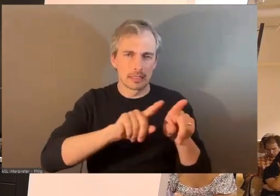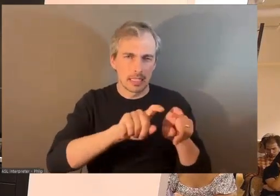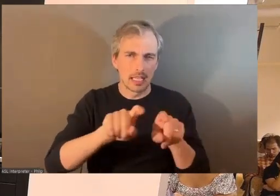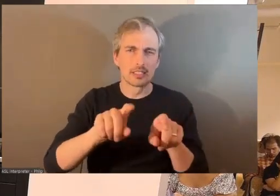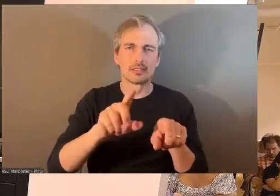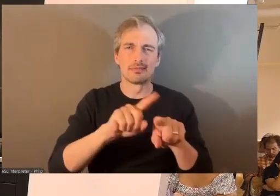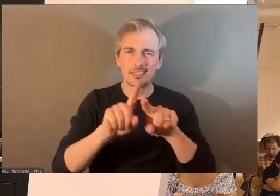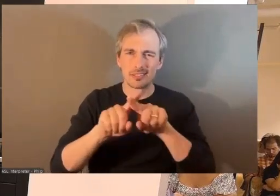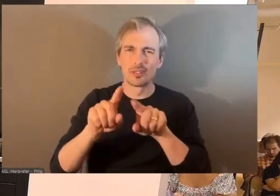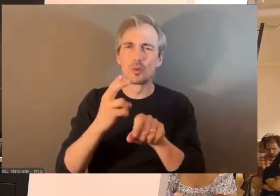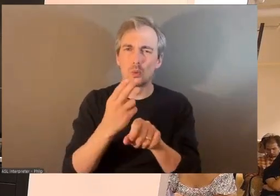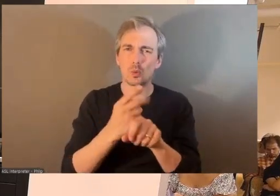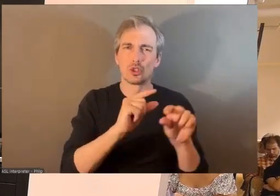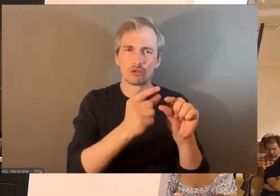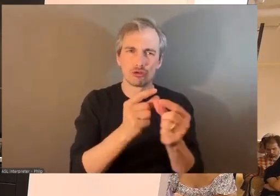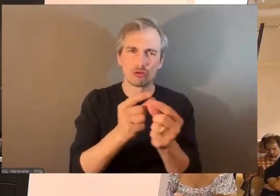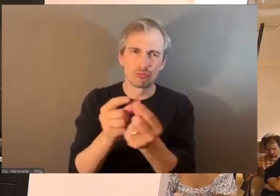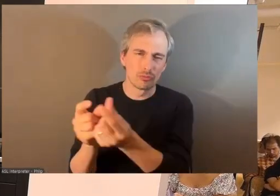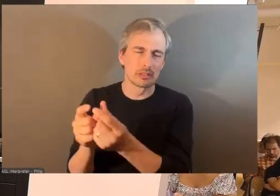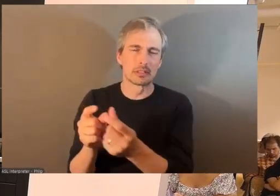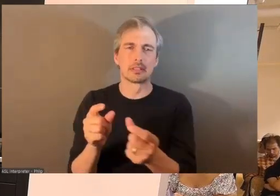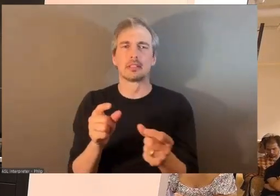Alternate primary language. So it might be another resource.